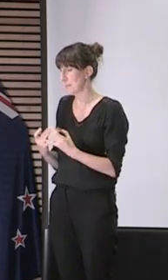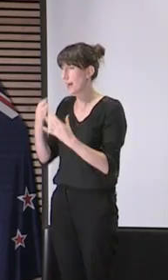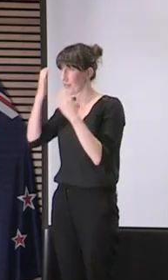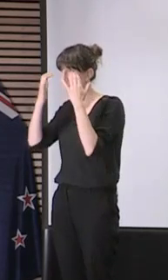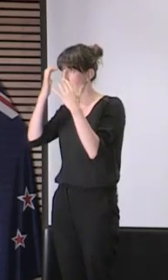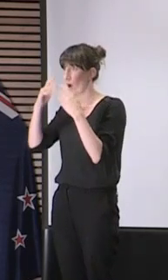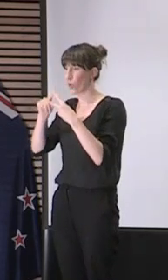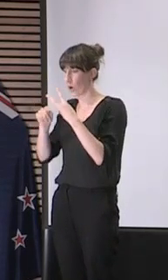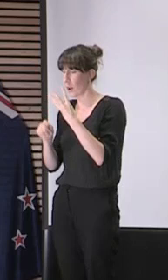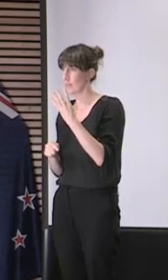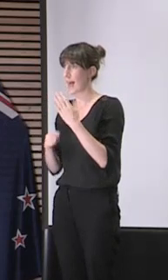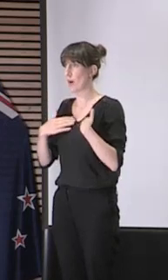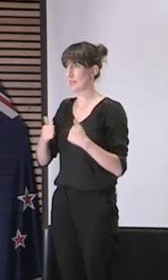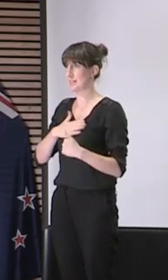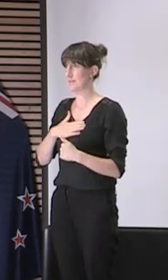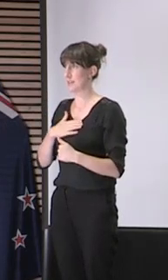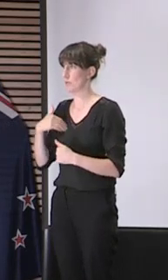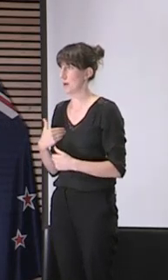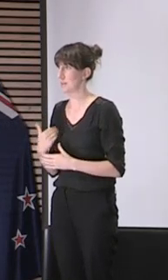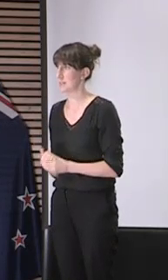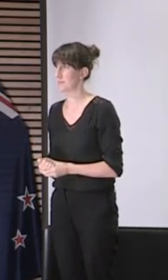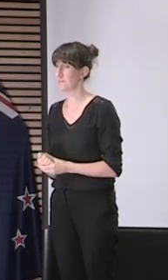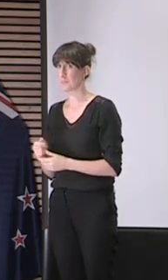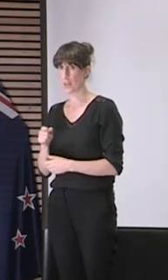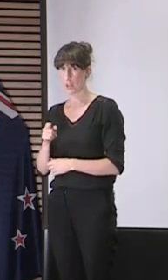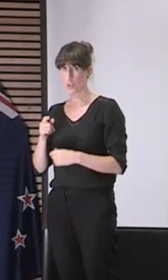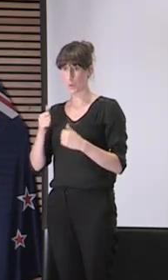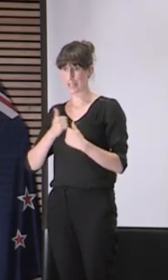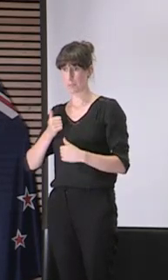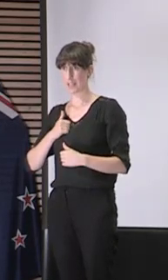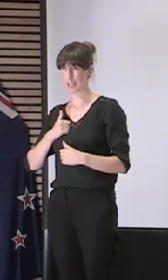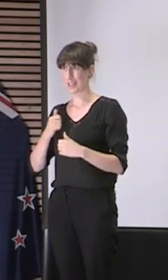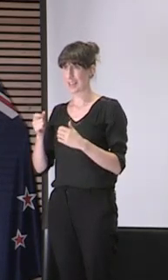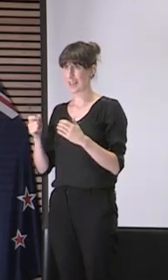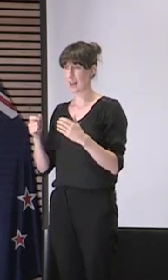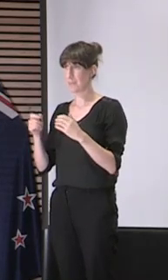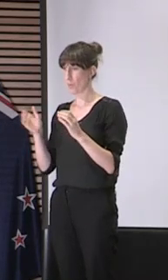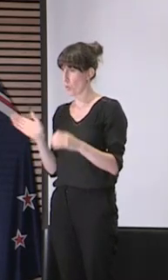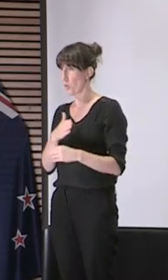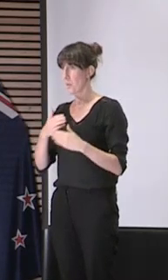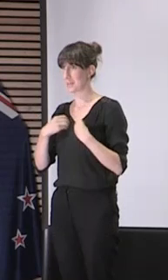Businesses can do that now and we encourage that. ..businesses to operate under level 3?